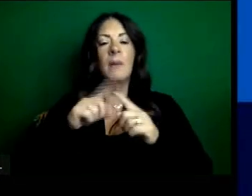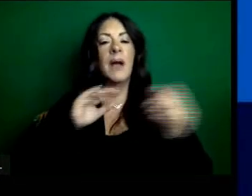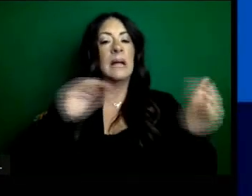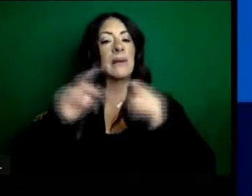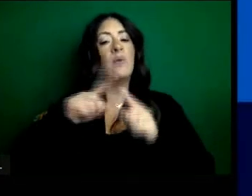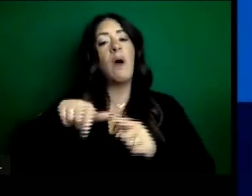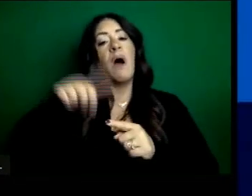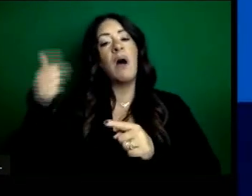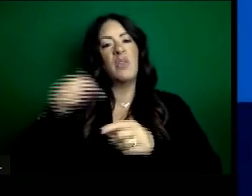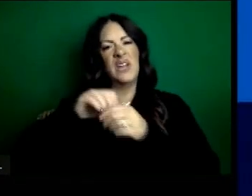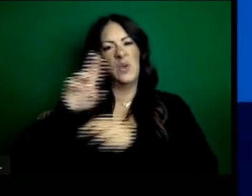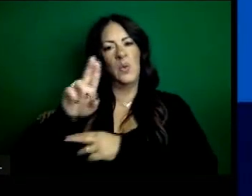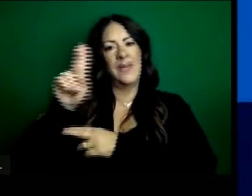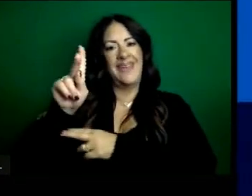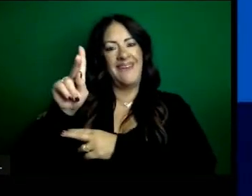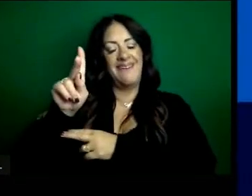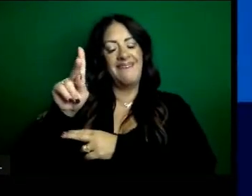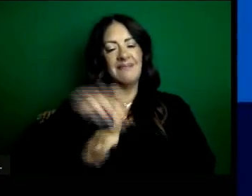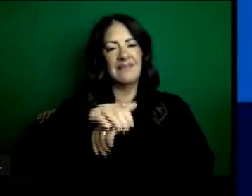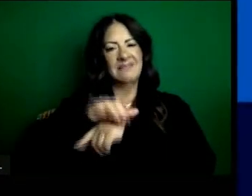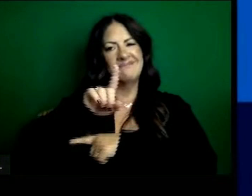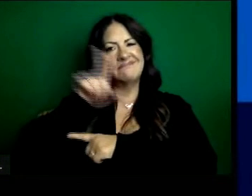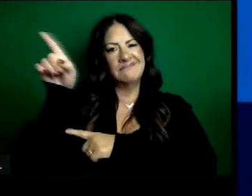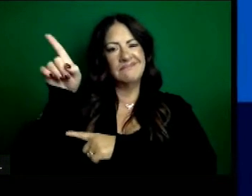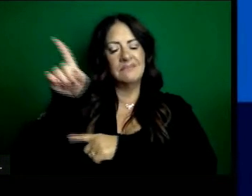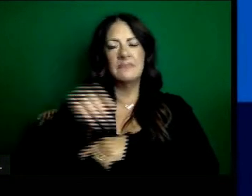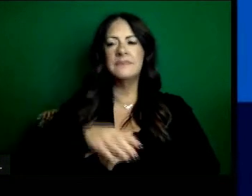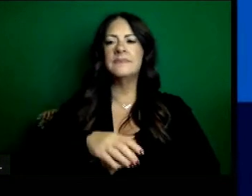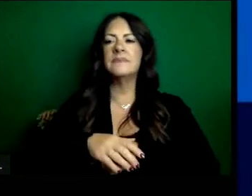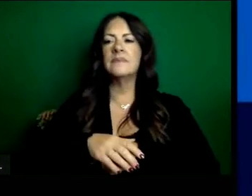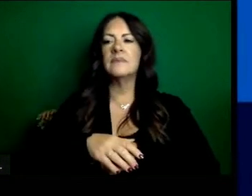ON THINGS LIKE VACCINE. STAY TUNED AS WE CONTINUE TO